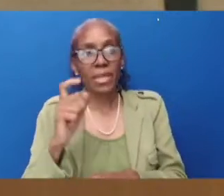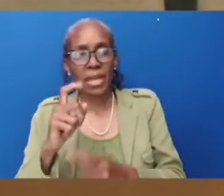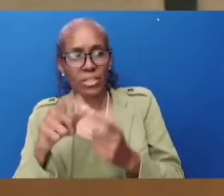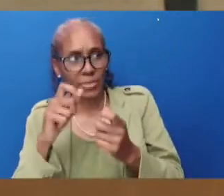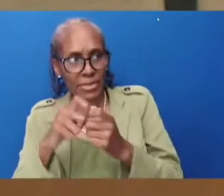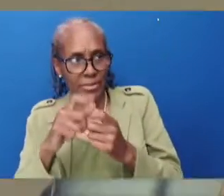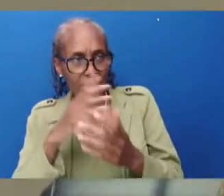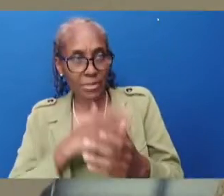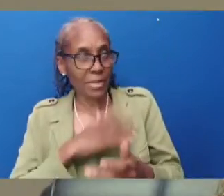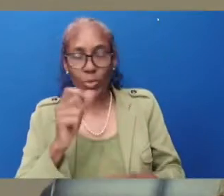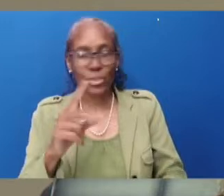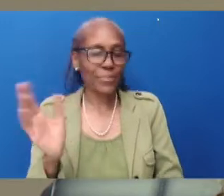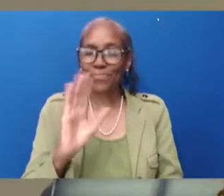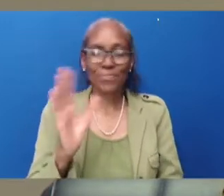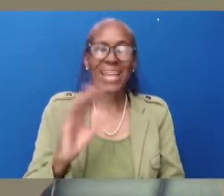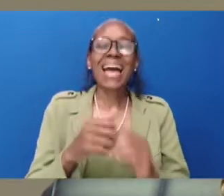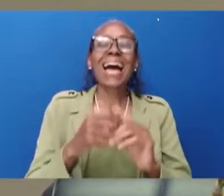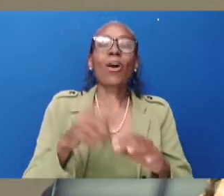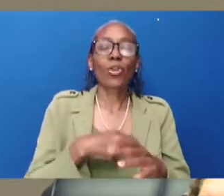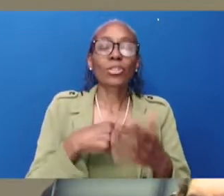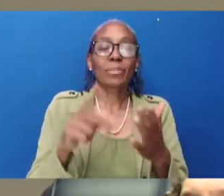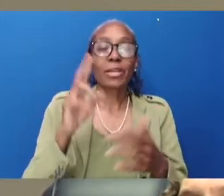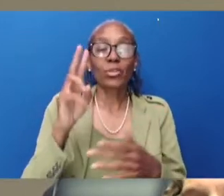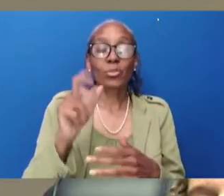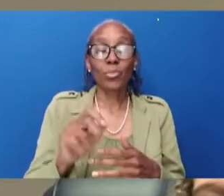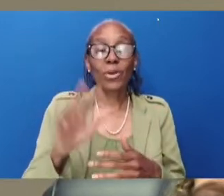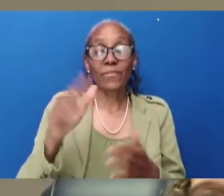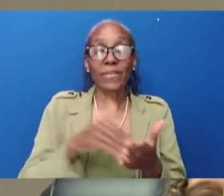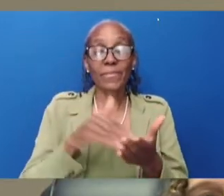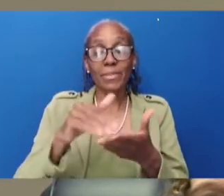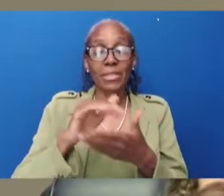ONCE A YEAR WE'LL PAY 1% BACK ON THE LOAN.